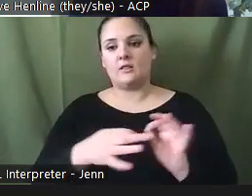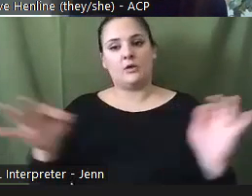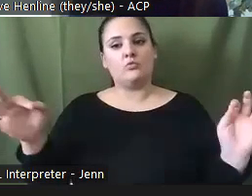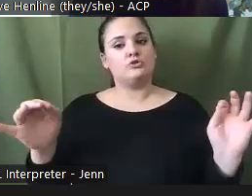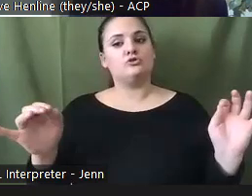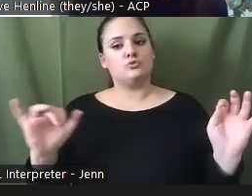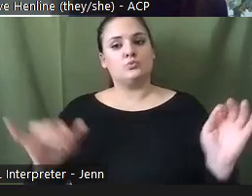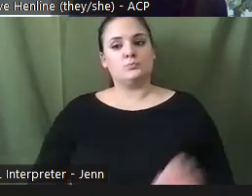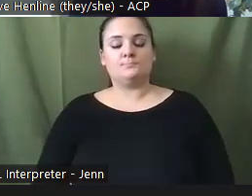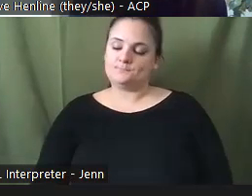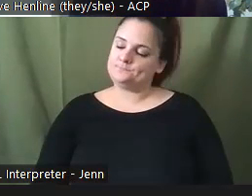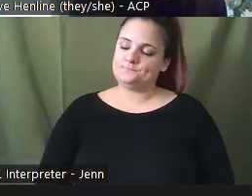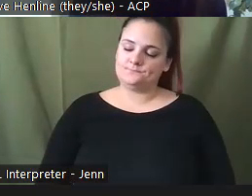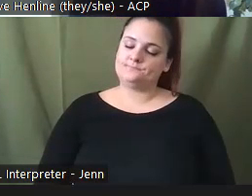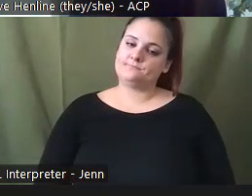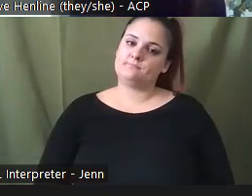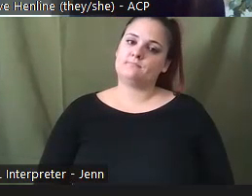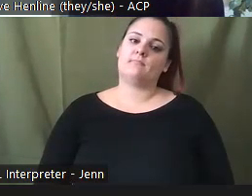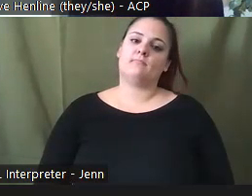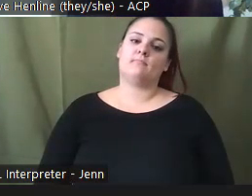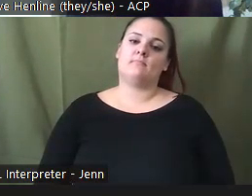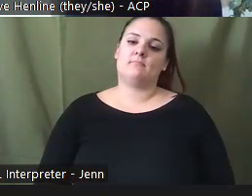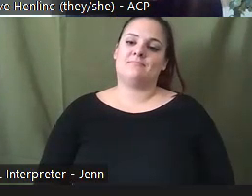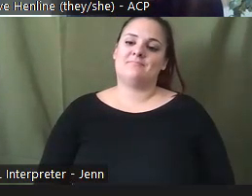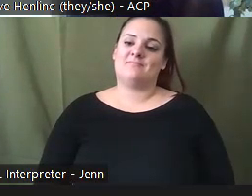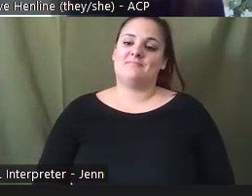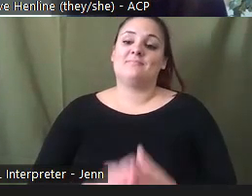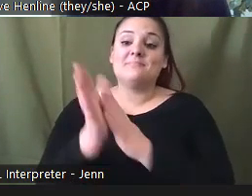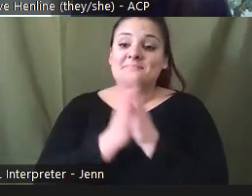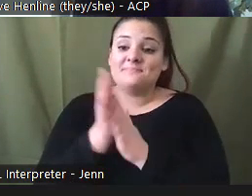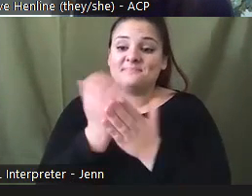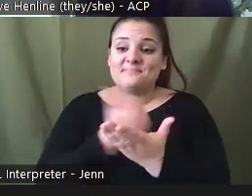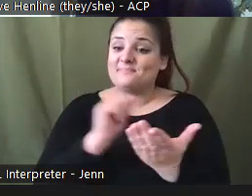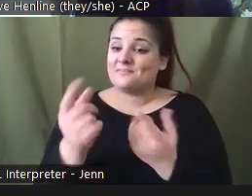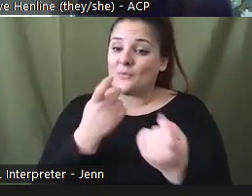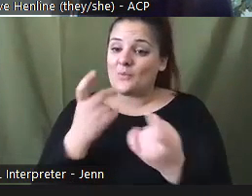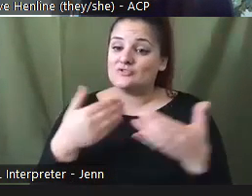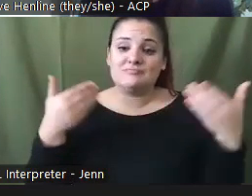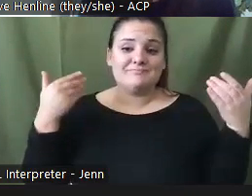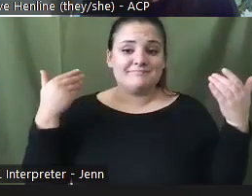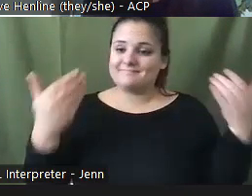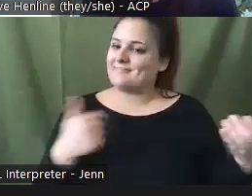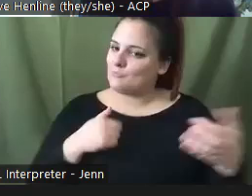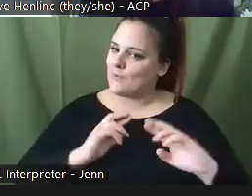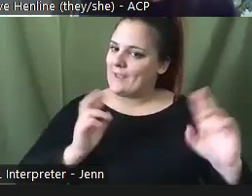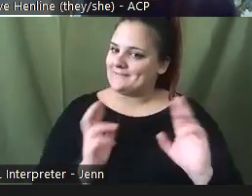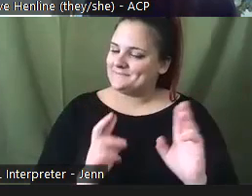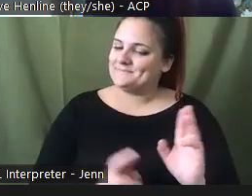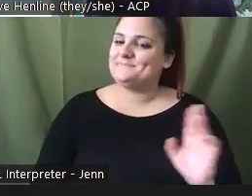So I am open for any questions about the program, any specifics of how the substitute